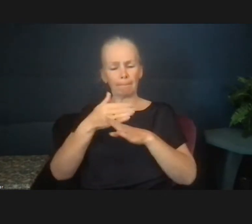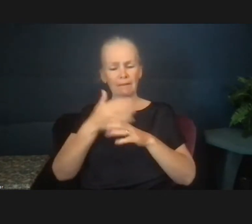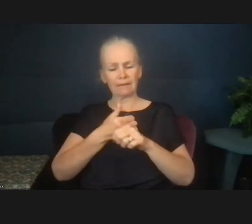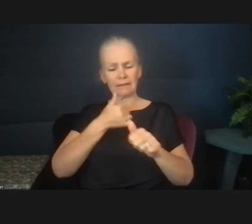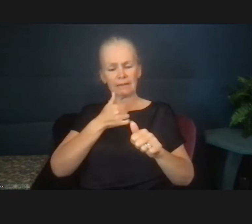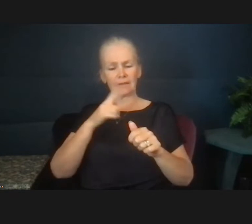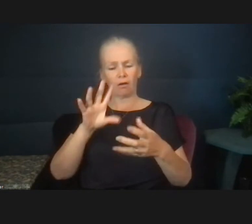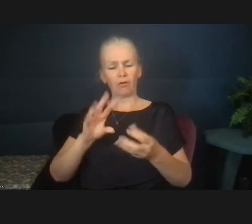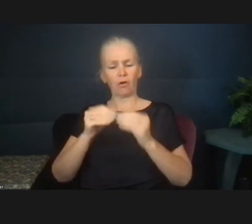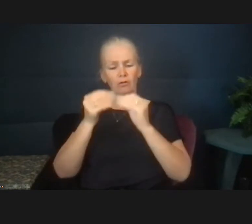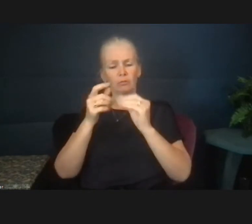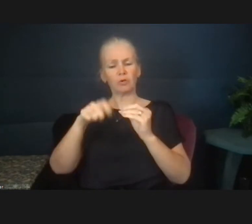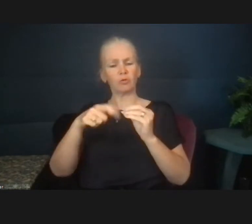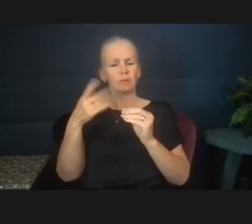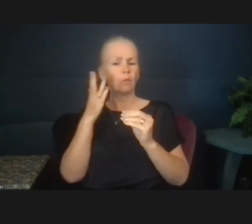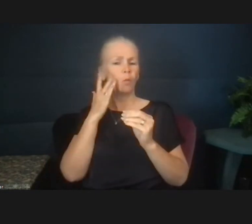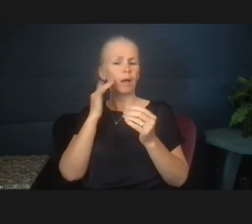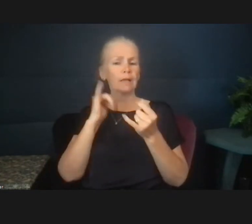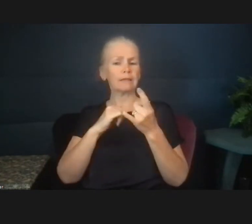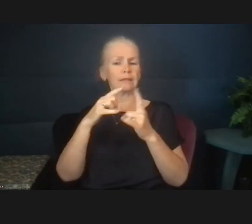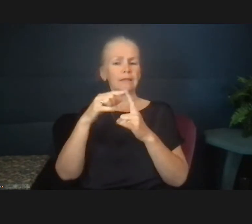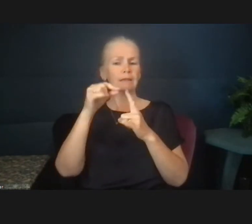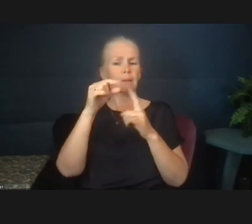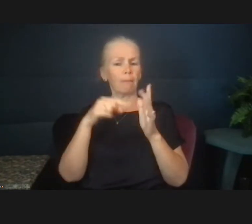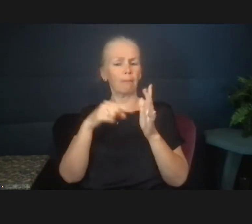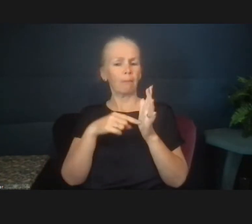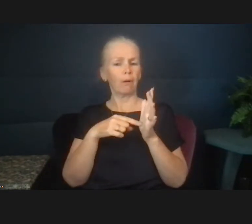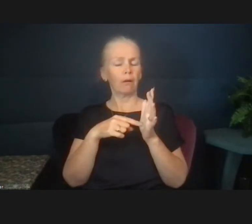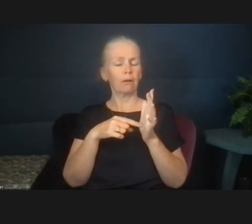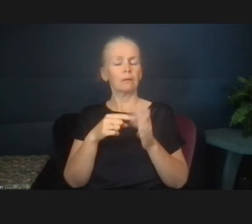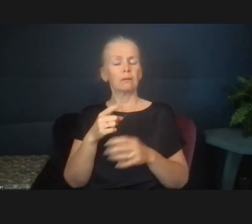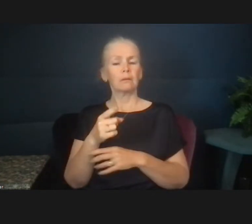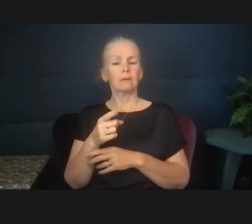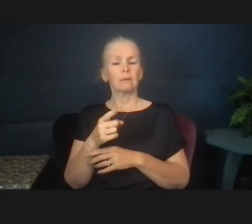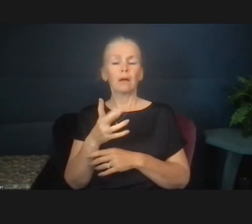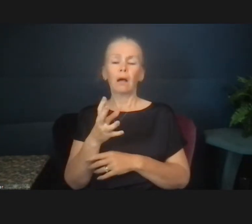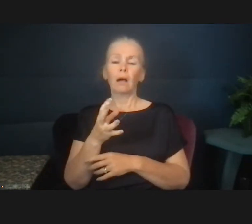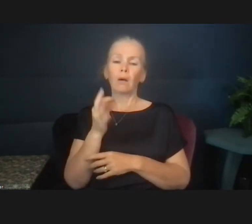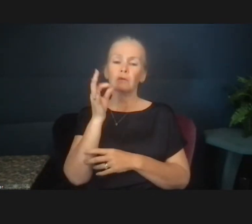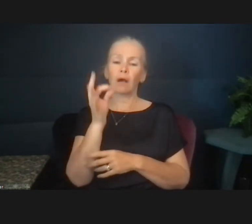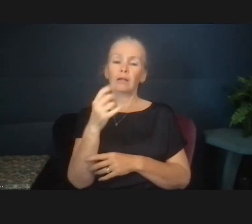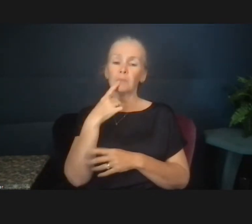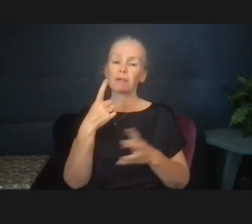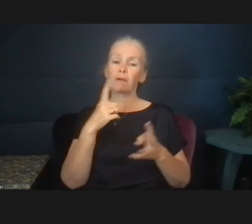in September before I was asked to be on this panel, to be honest,